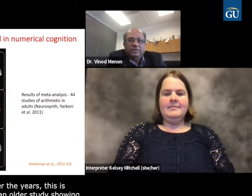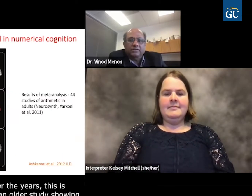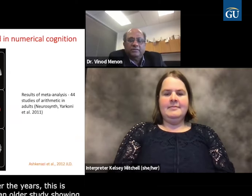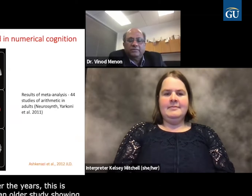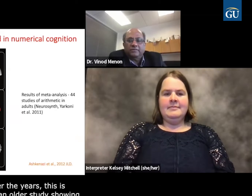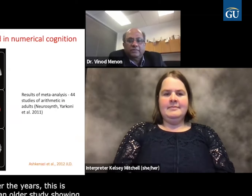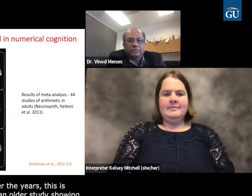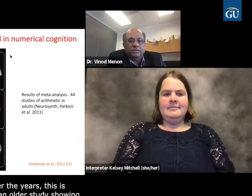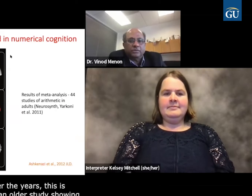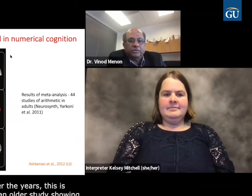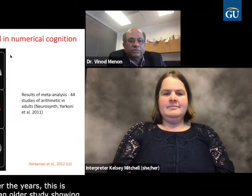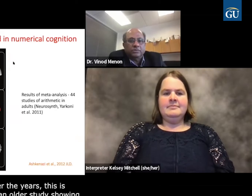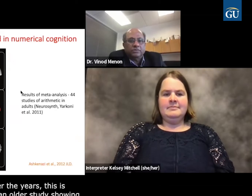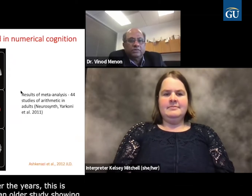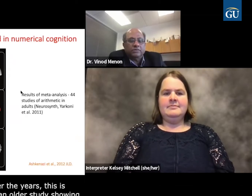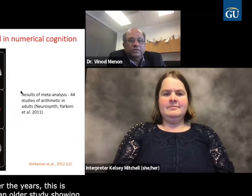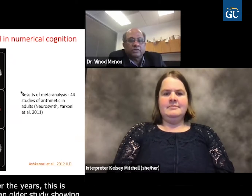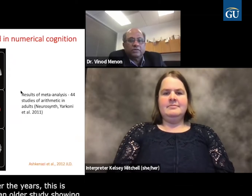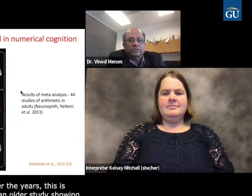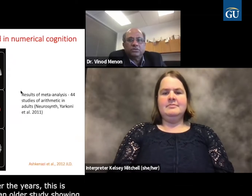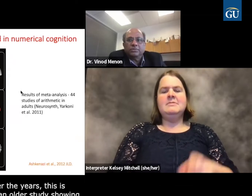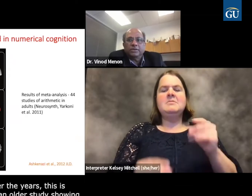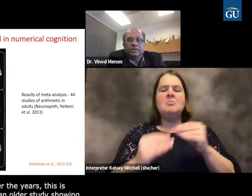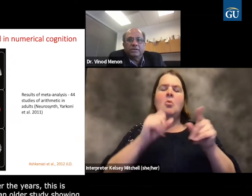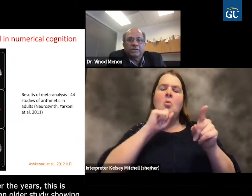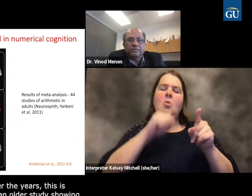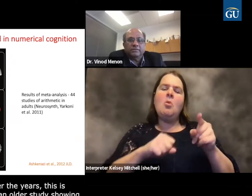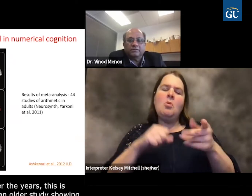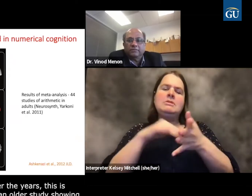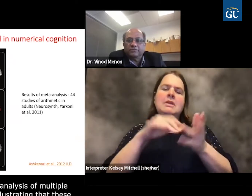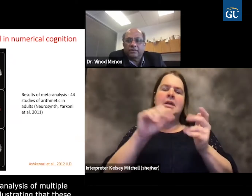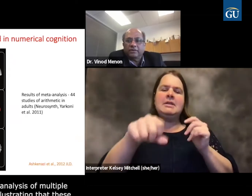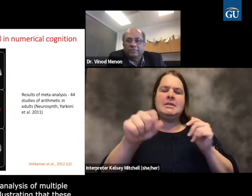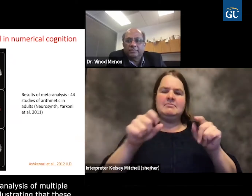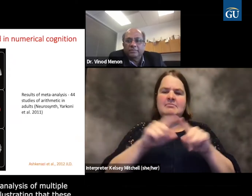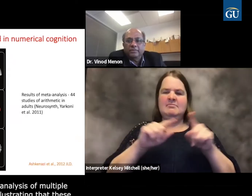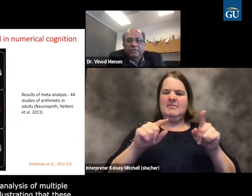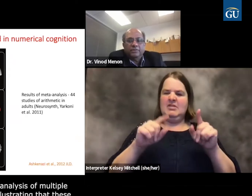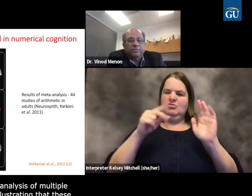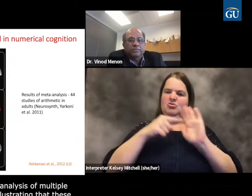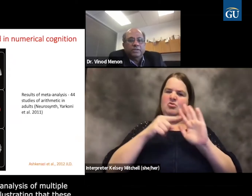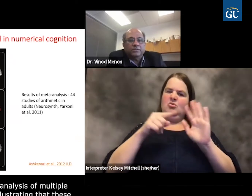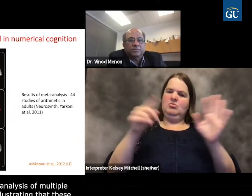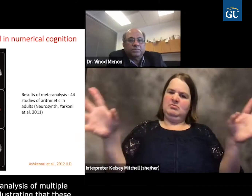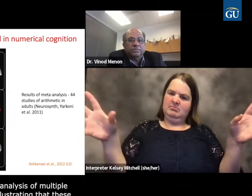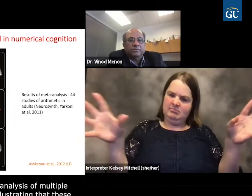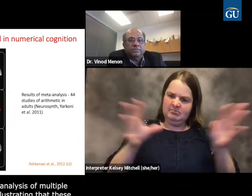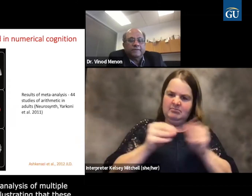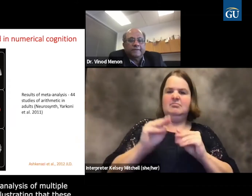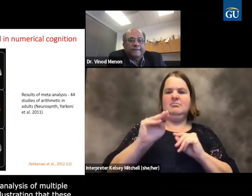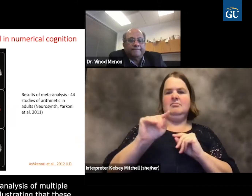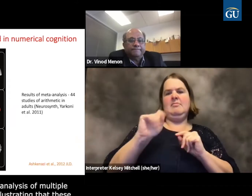so over the years this is somewhat an older study showing meta-analysis of uh